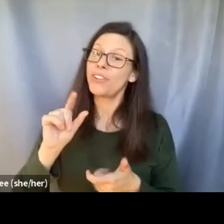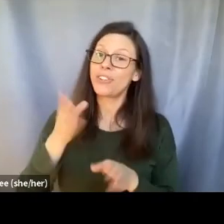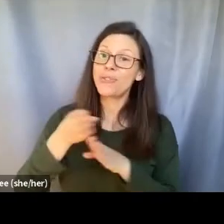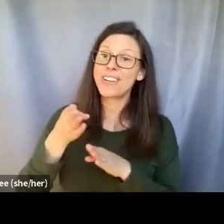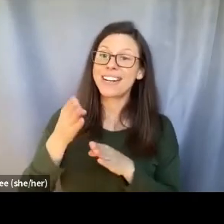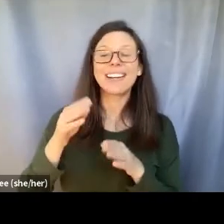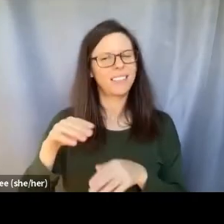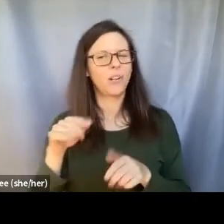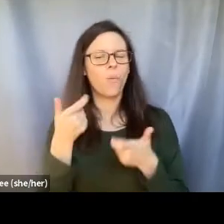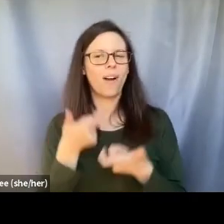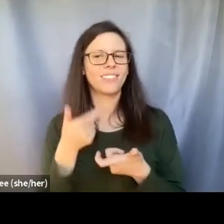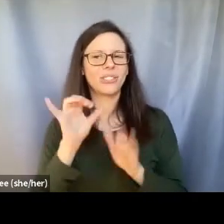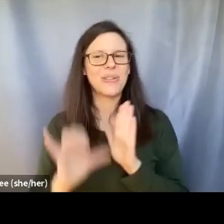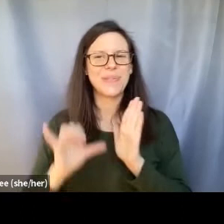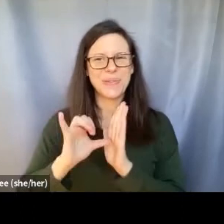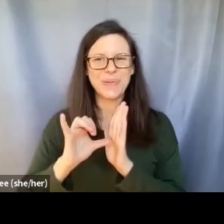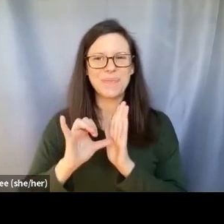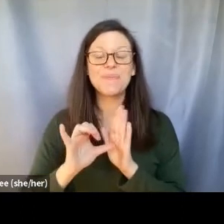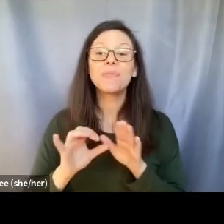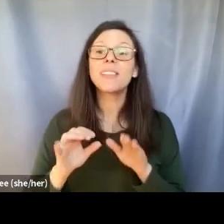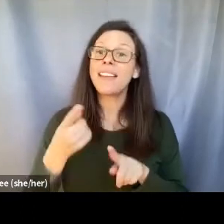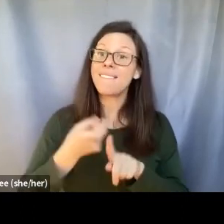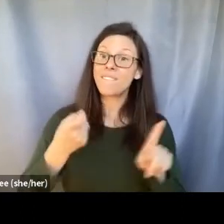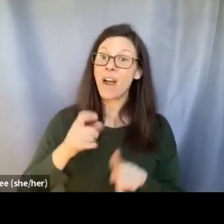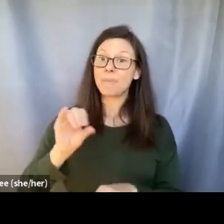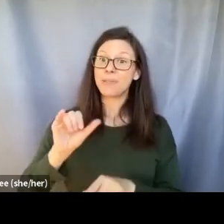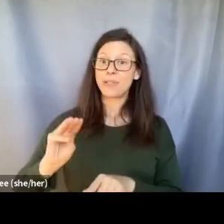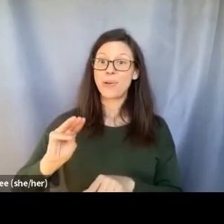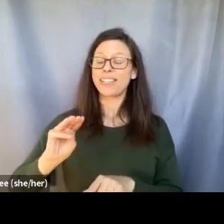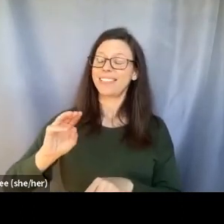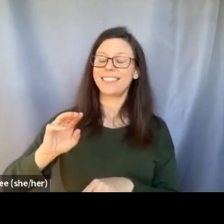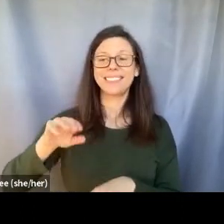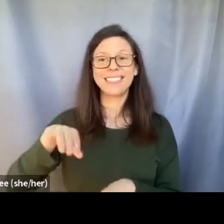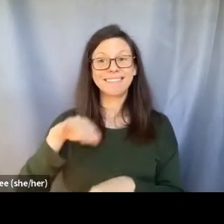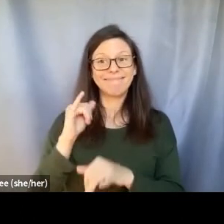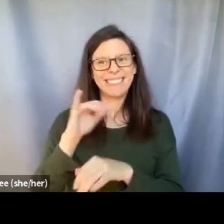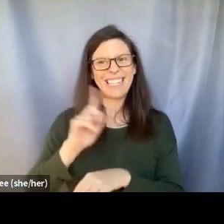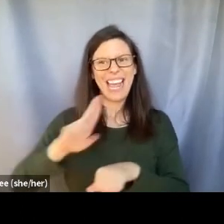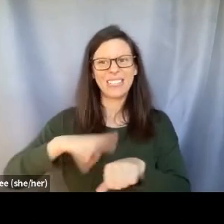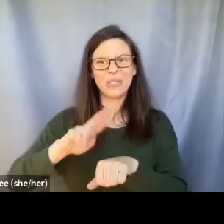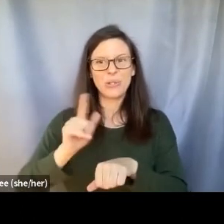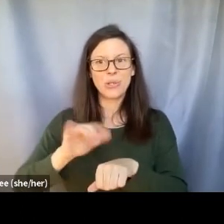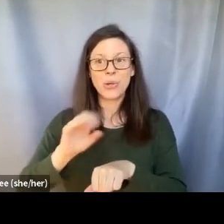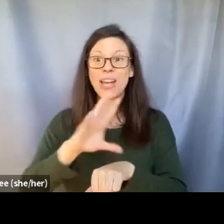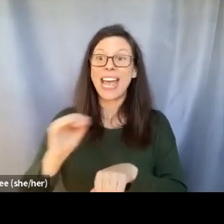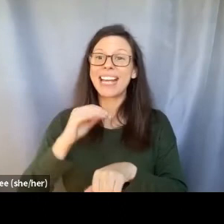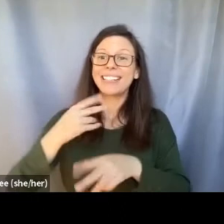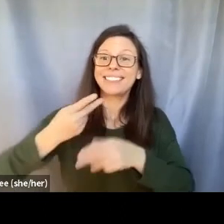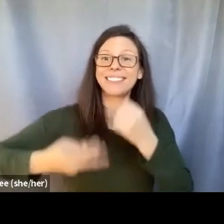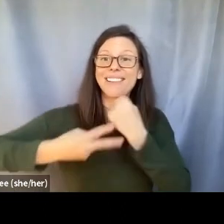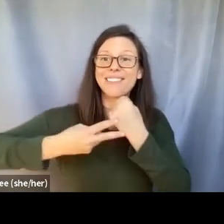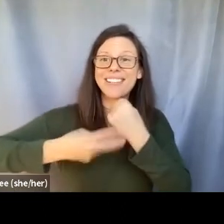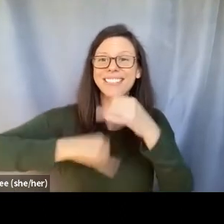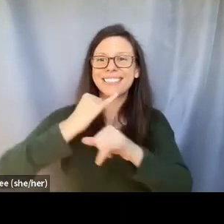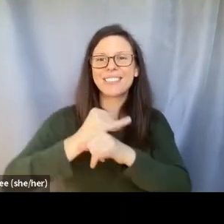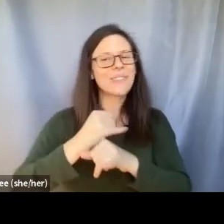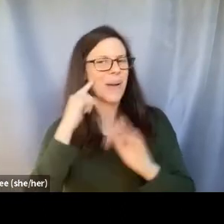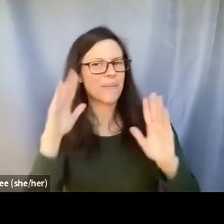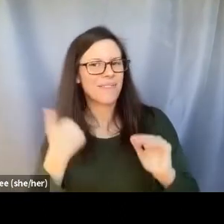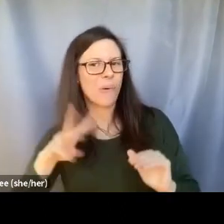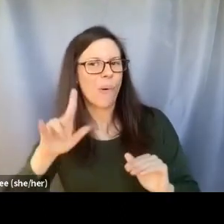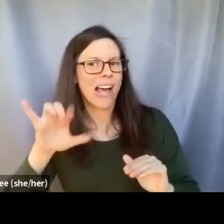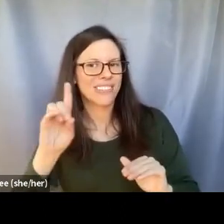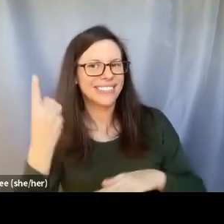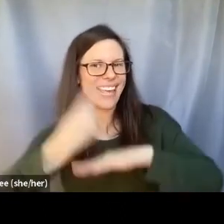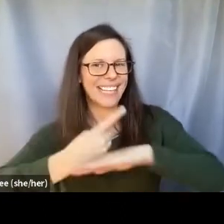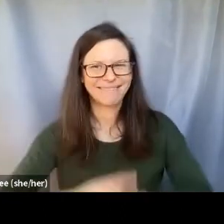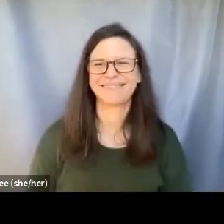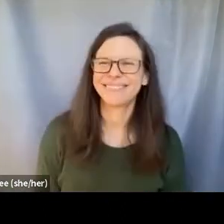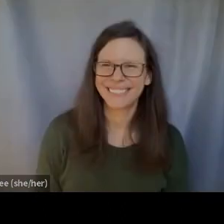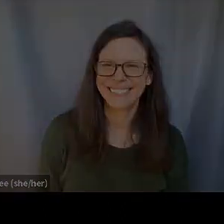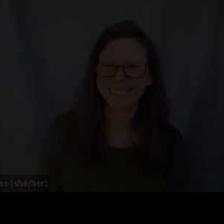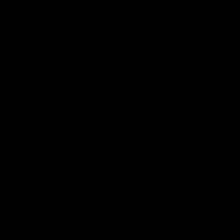the Smithsonian's National Zoo and Conservation Biology Institute we hope you have a wild day!